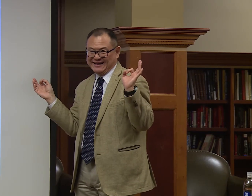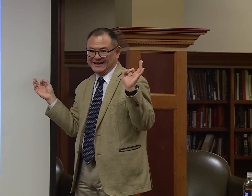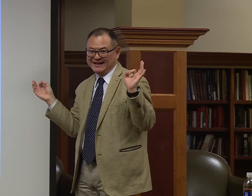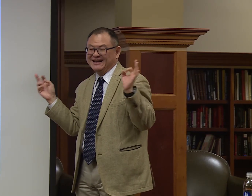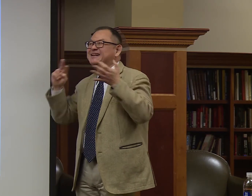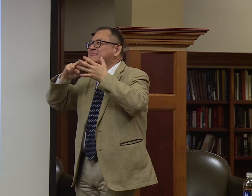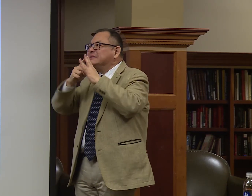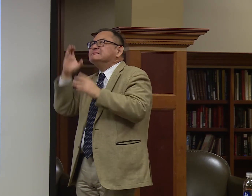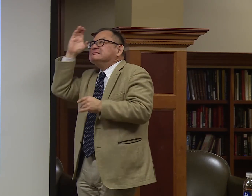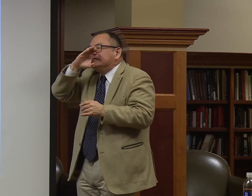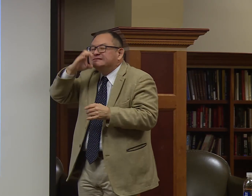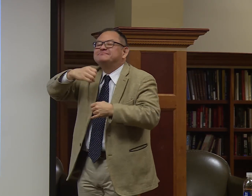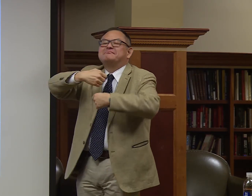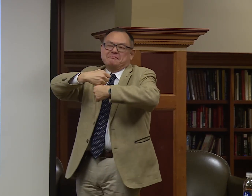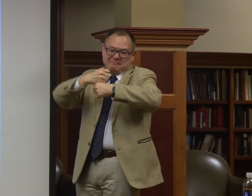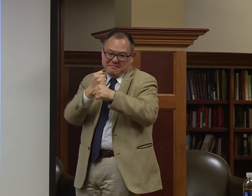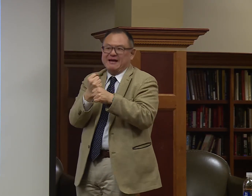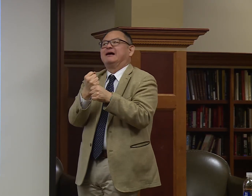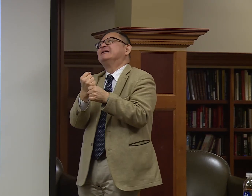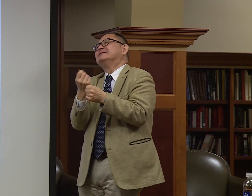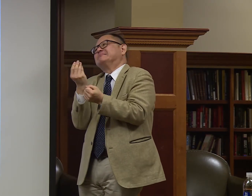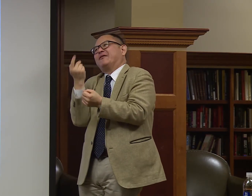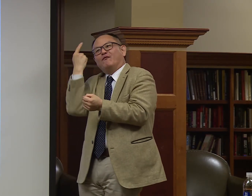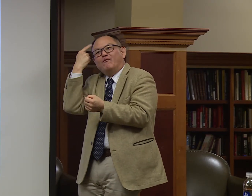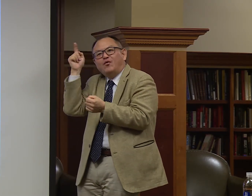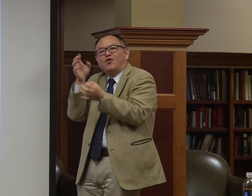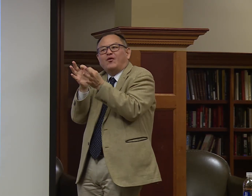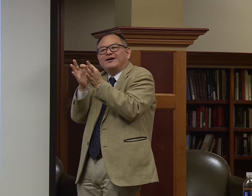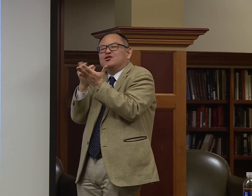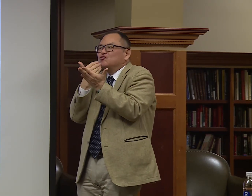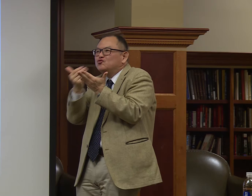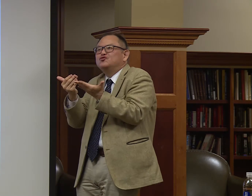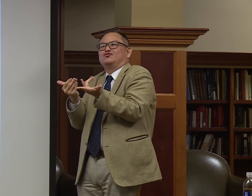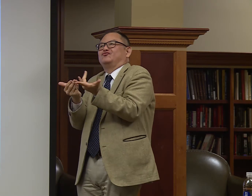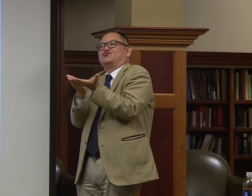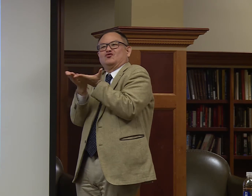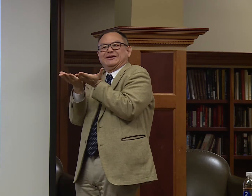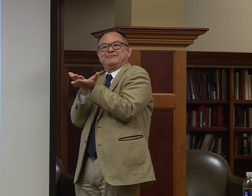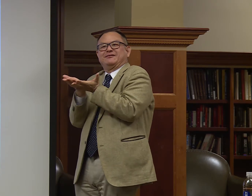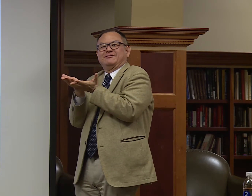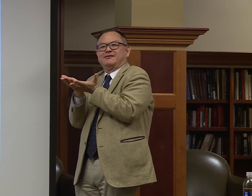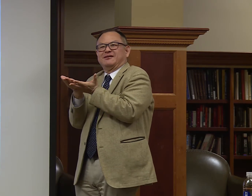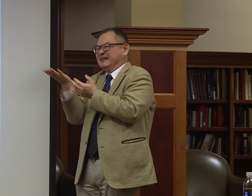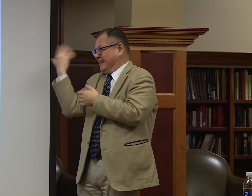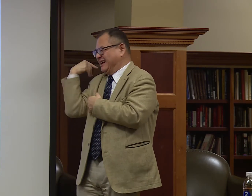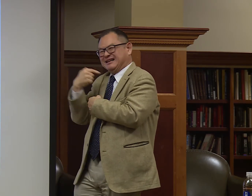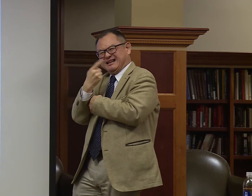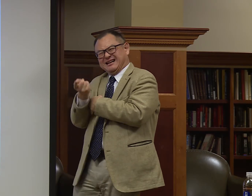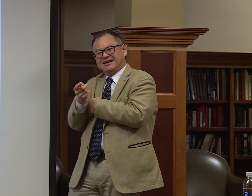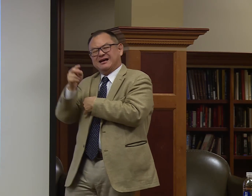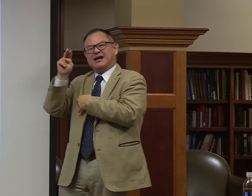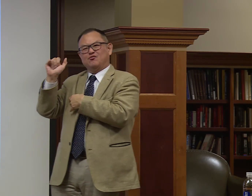and you'll have to search for funds to be able to provide good interpreting services.